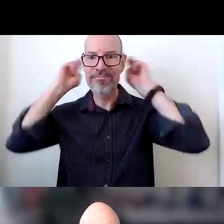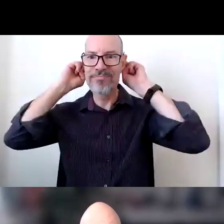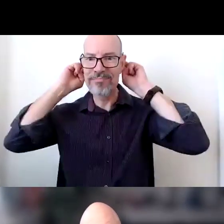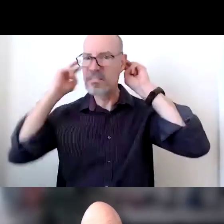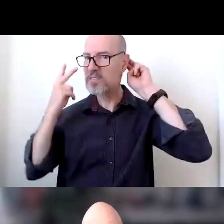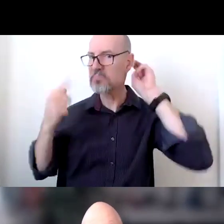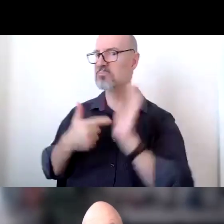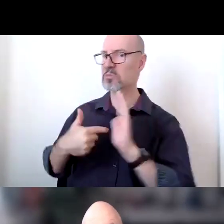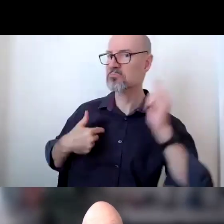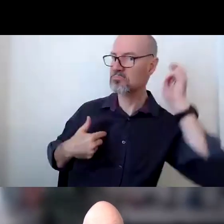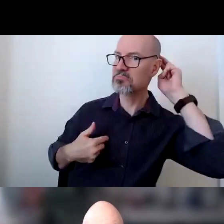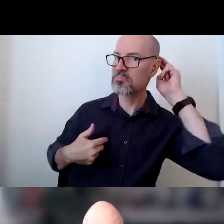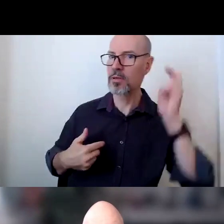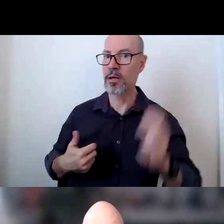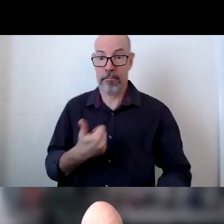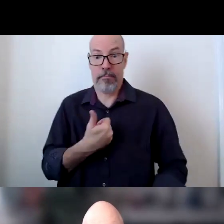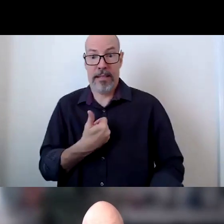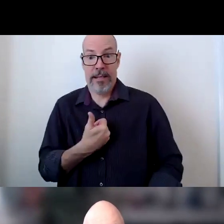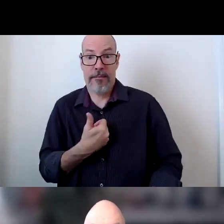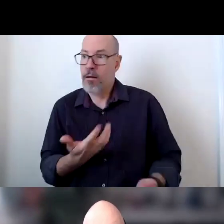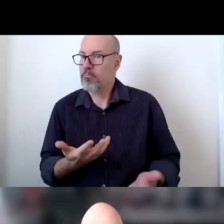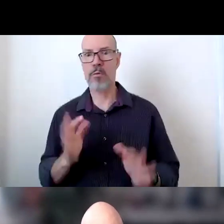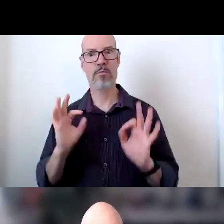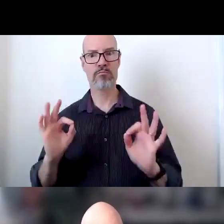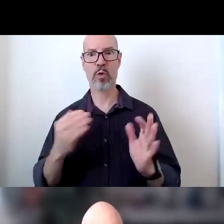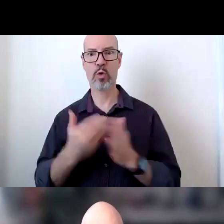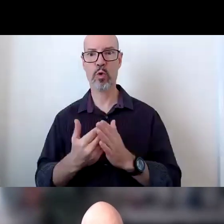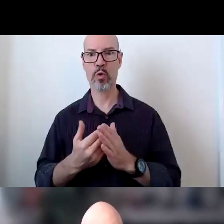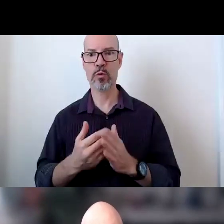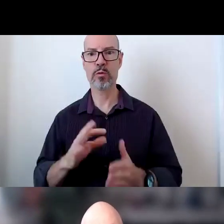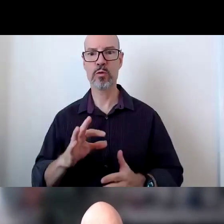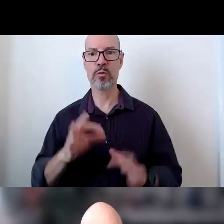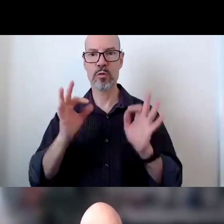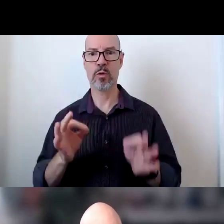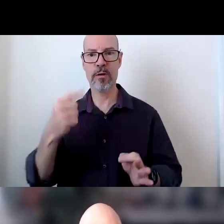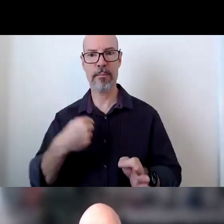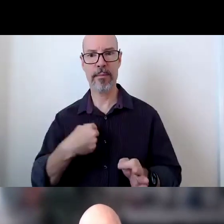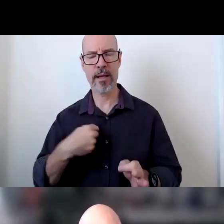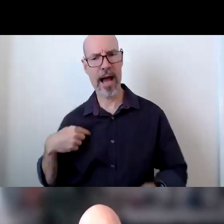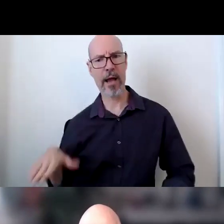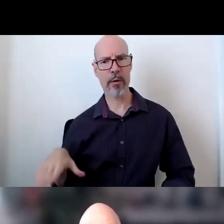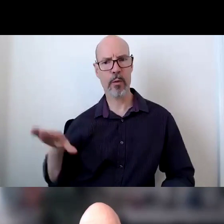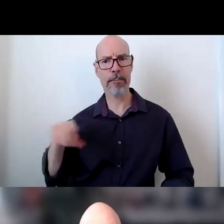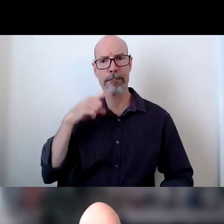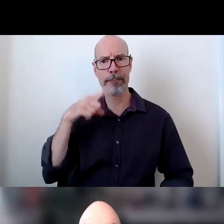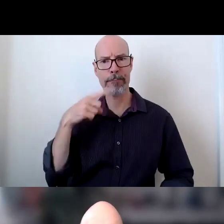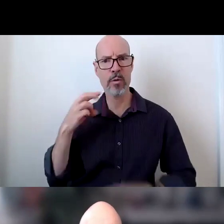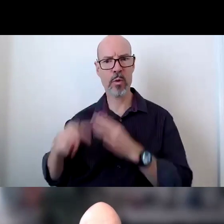I have them on right now. For me, personally, that was make as somebody who had grown up in the hearing world.